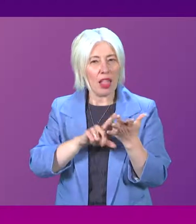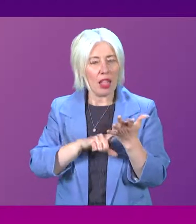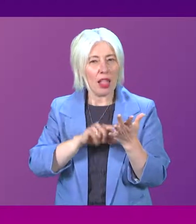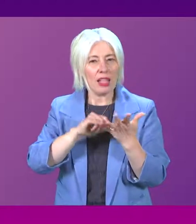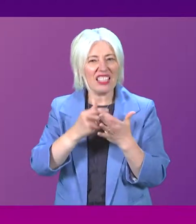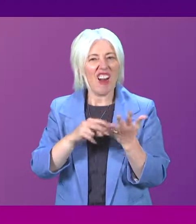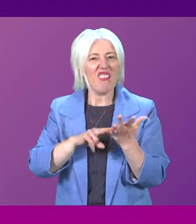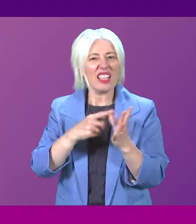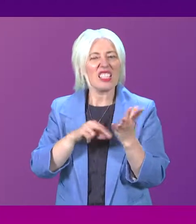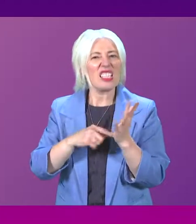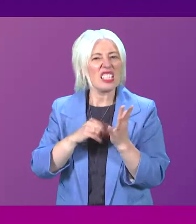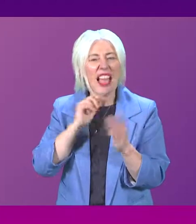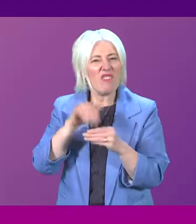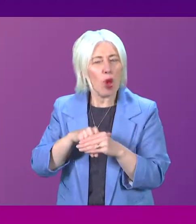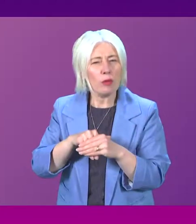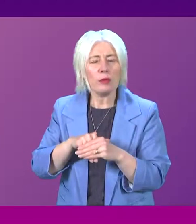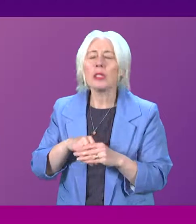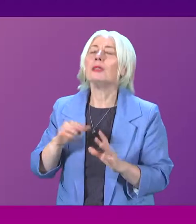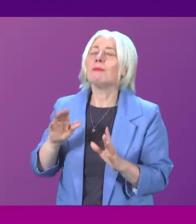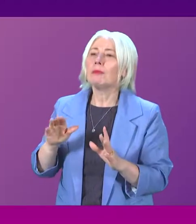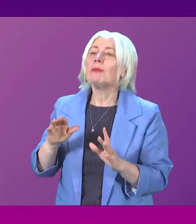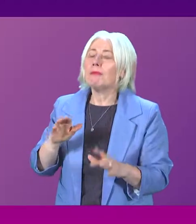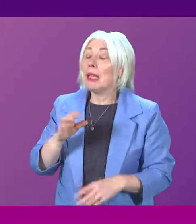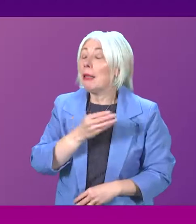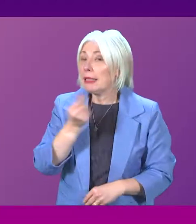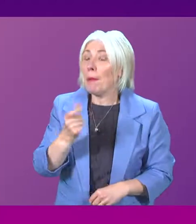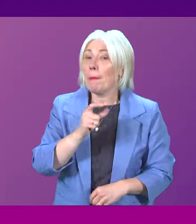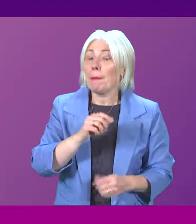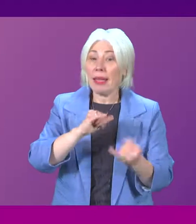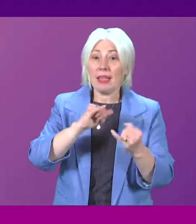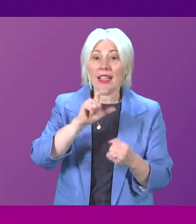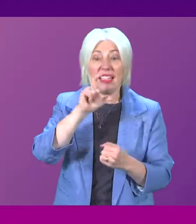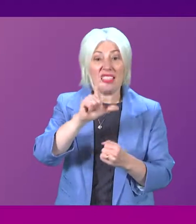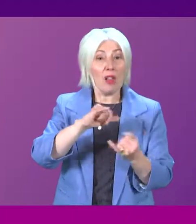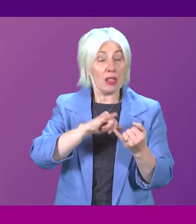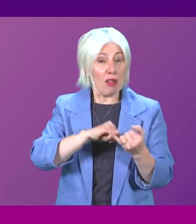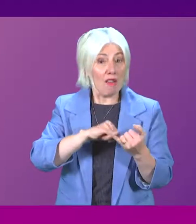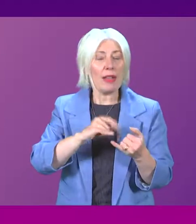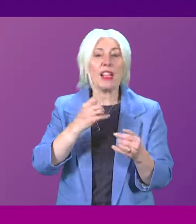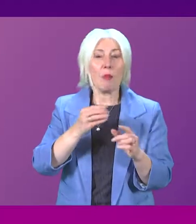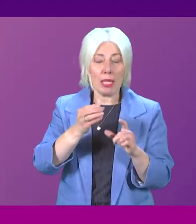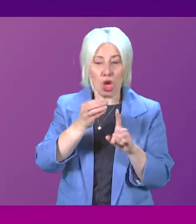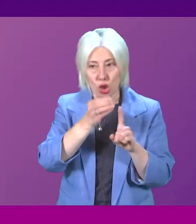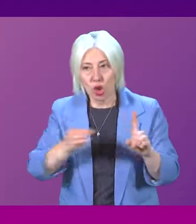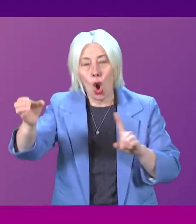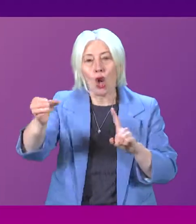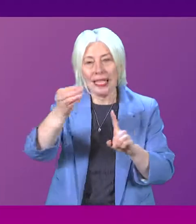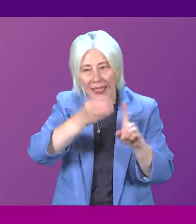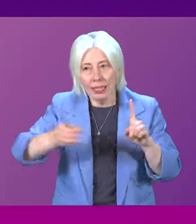There are civil servants who have been seconded to the inquiry.